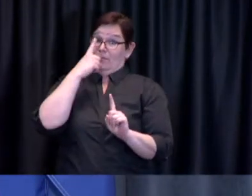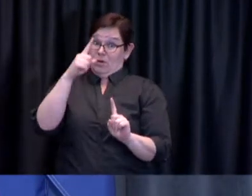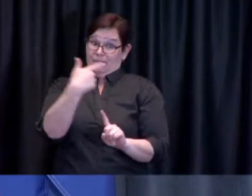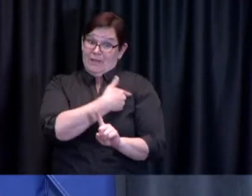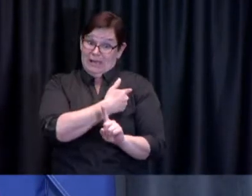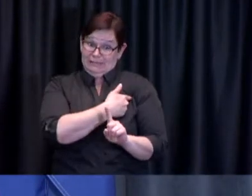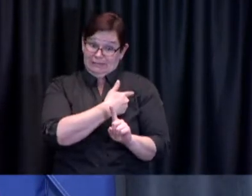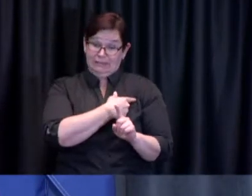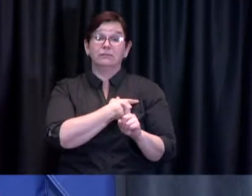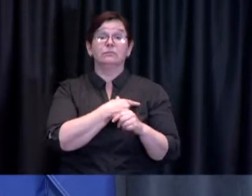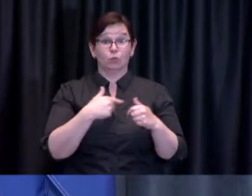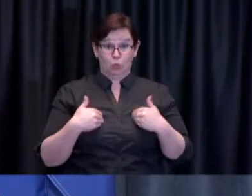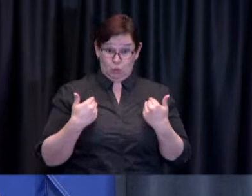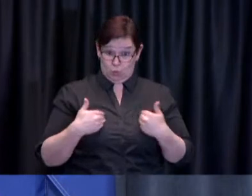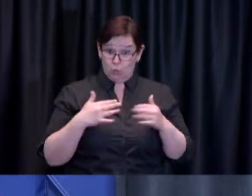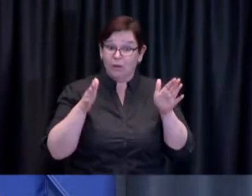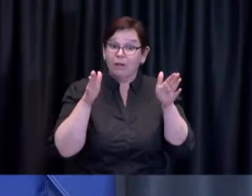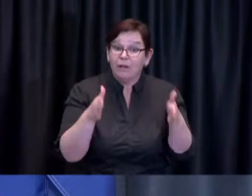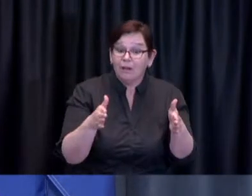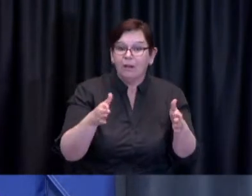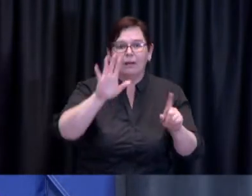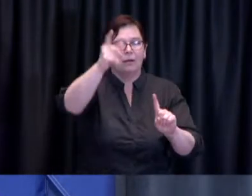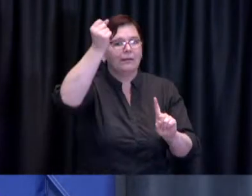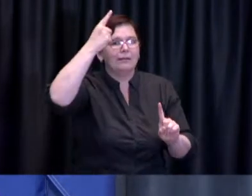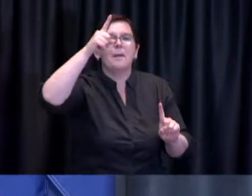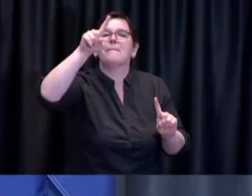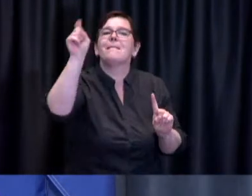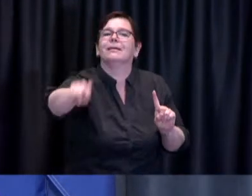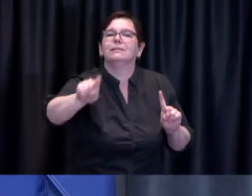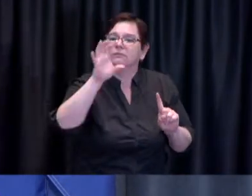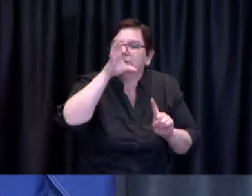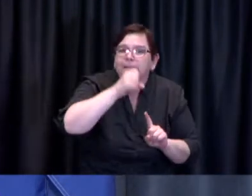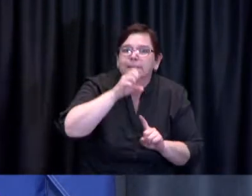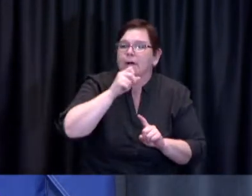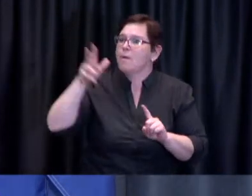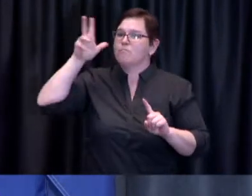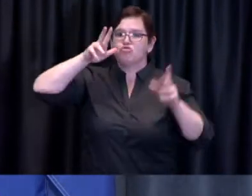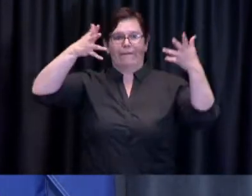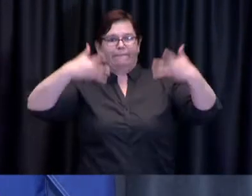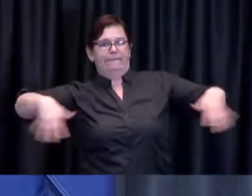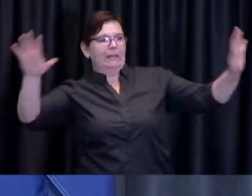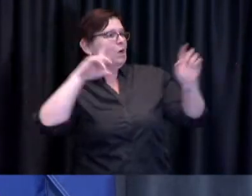you must have actually reached your 12th birthday on the day that you receive your vaccine